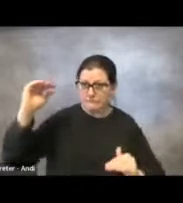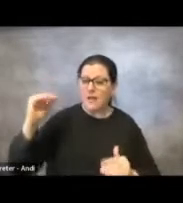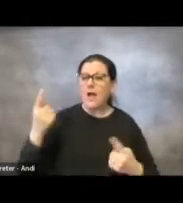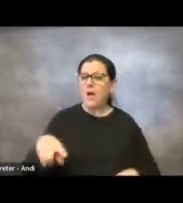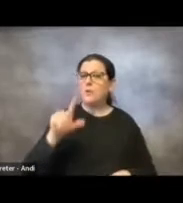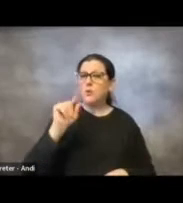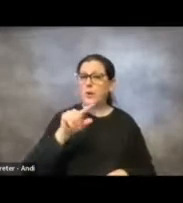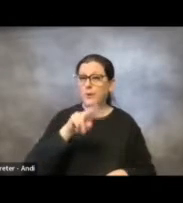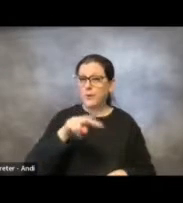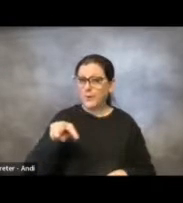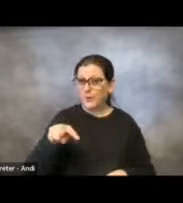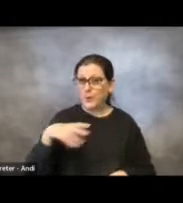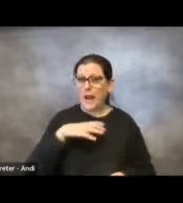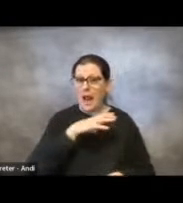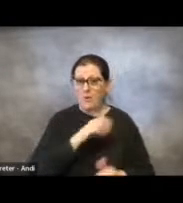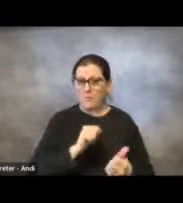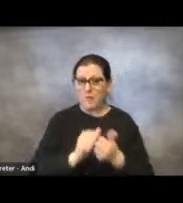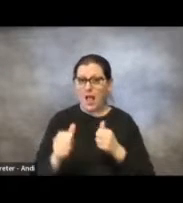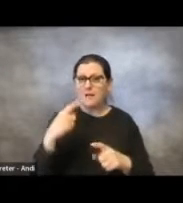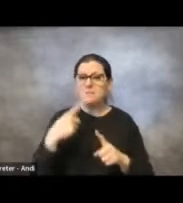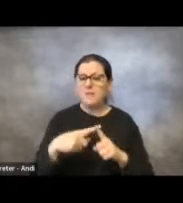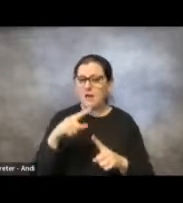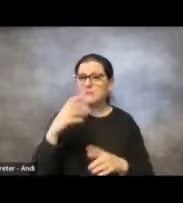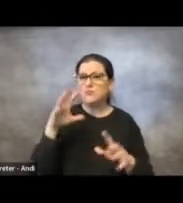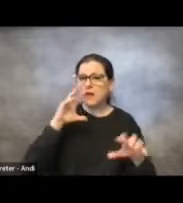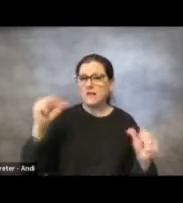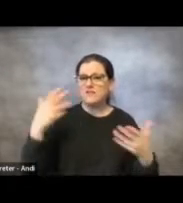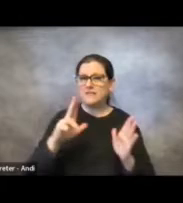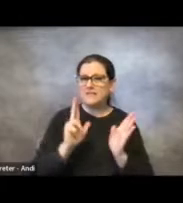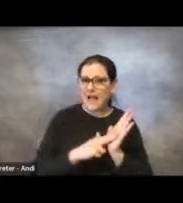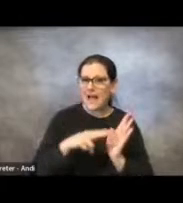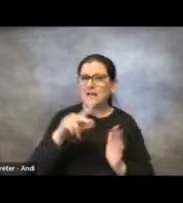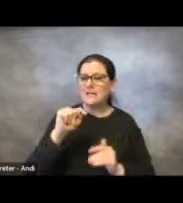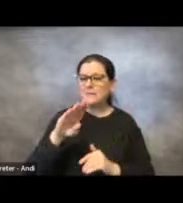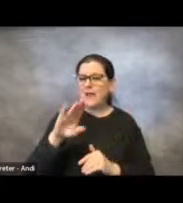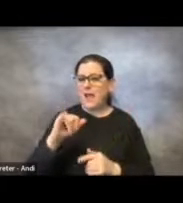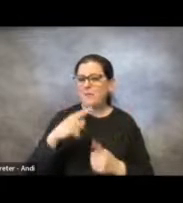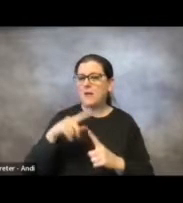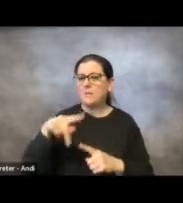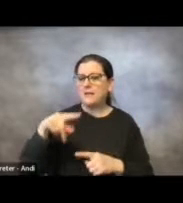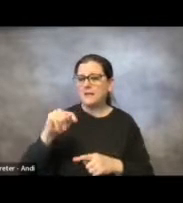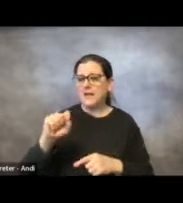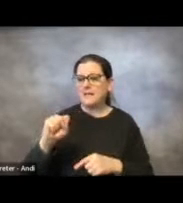passed and the President signed the TBI and PTSD Law Enforcement Training Act, which was